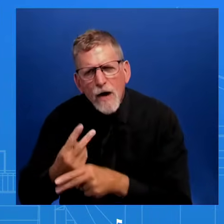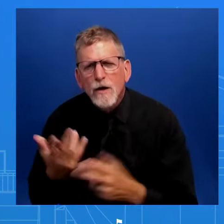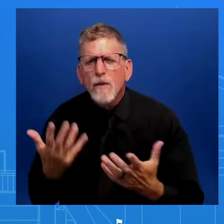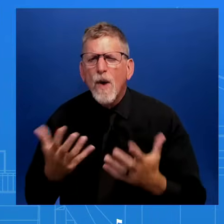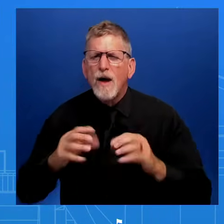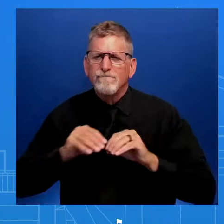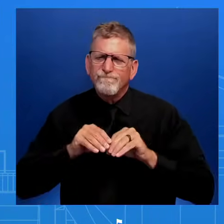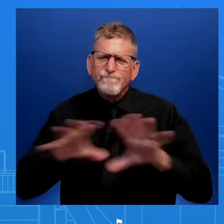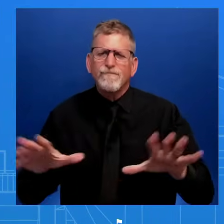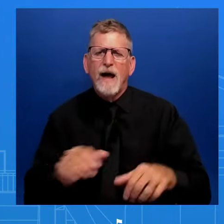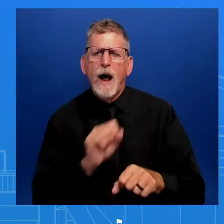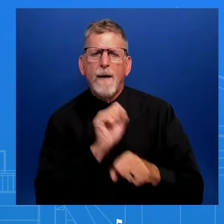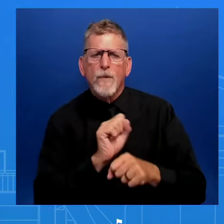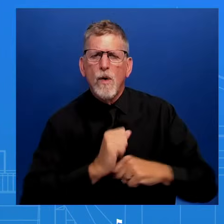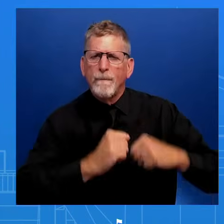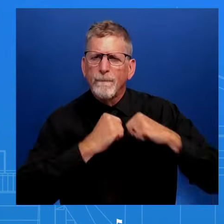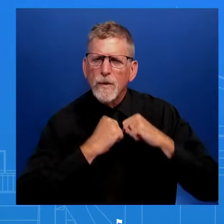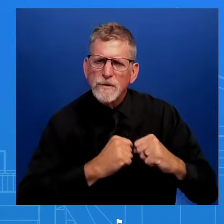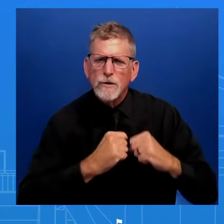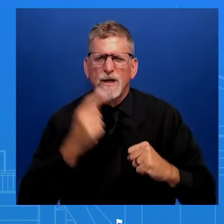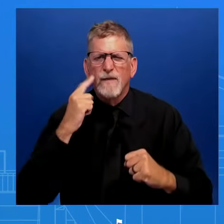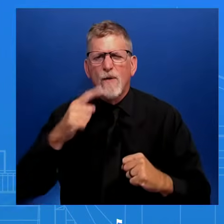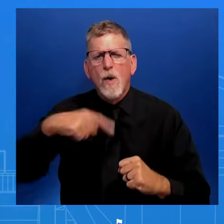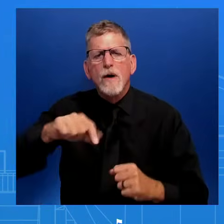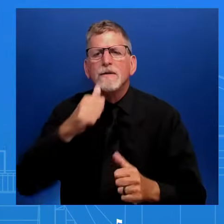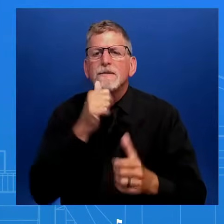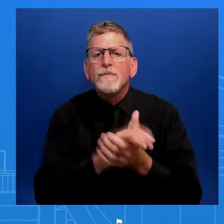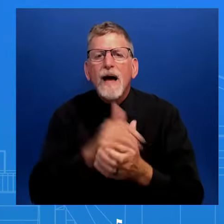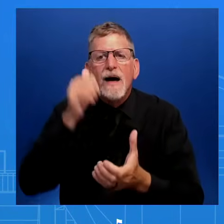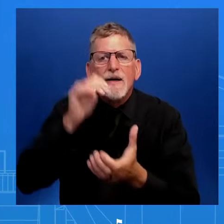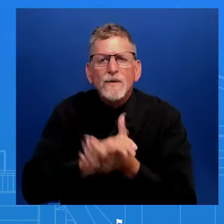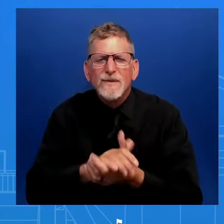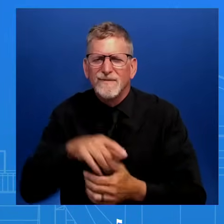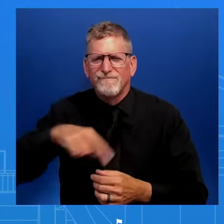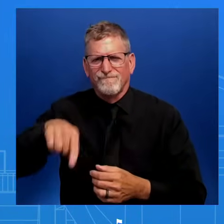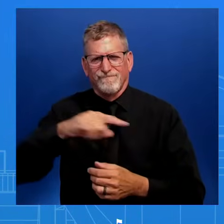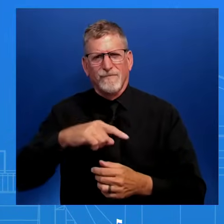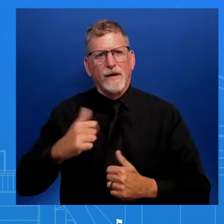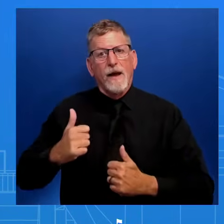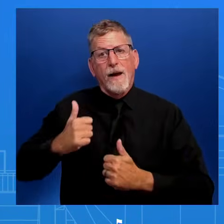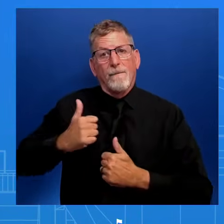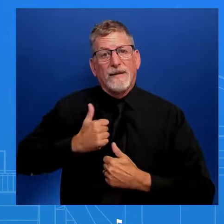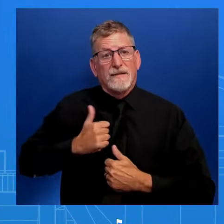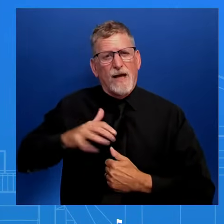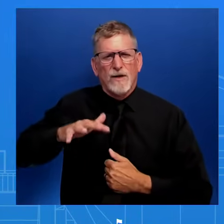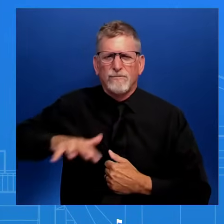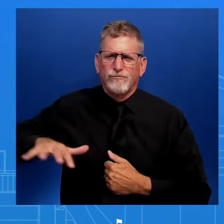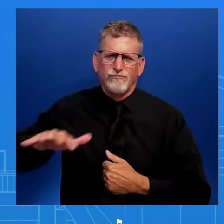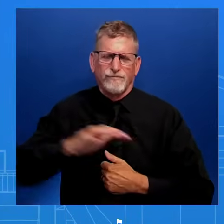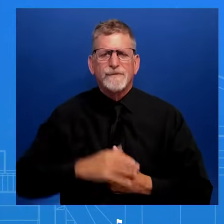off the world markets will exacerbate hunger in some of the hardest-hit areas of the world, including Africa.